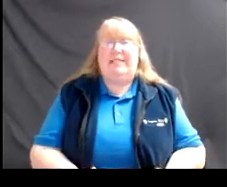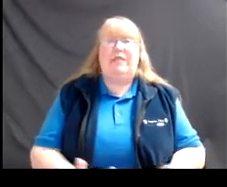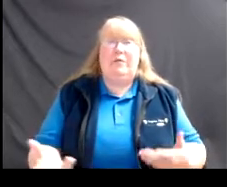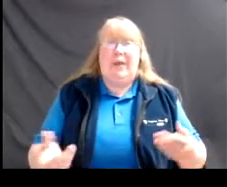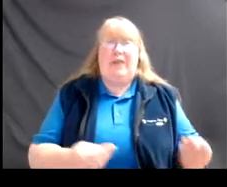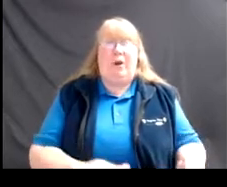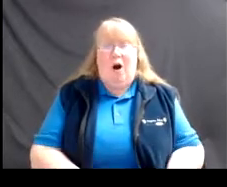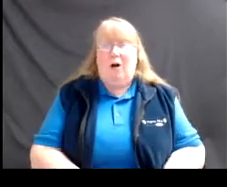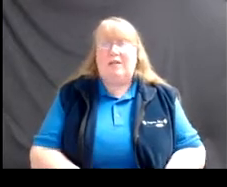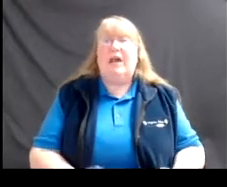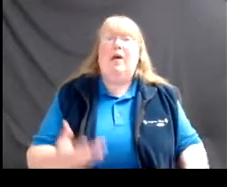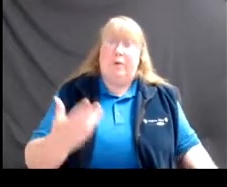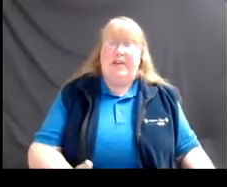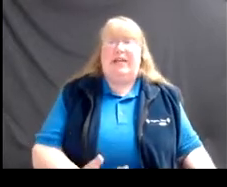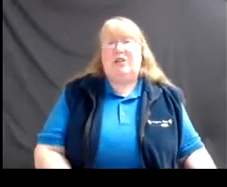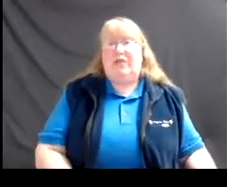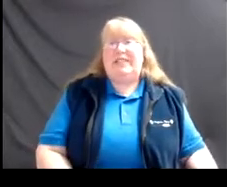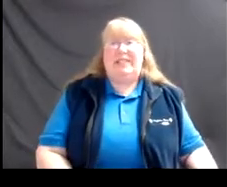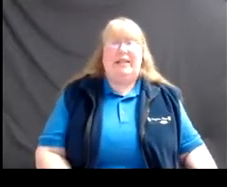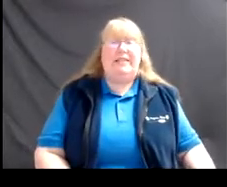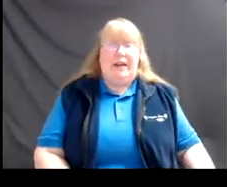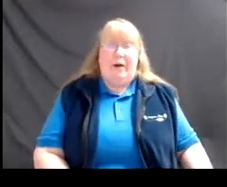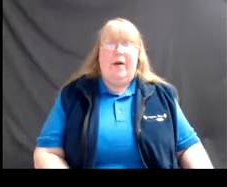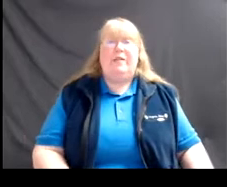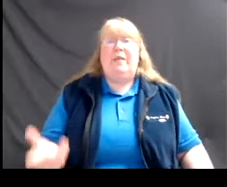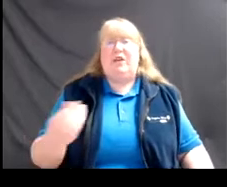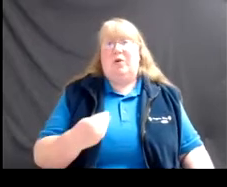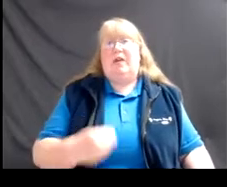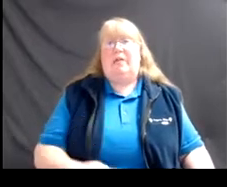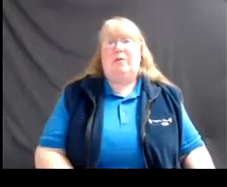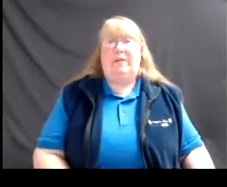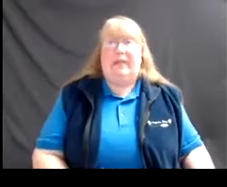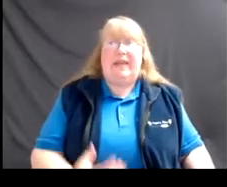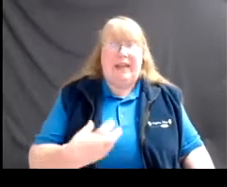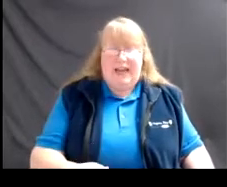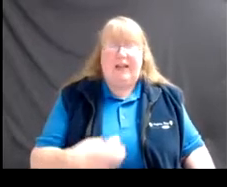to make their calls, the Relay Service is there to make sure that those -- that they can connect